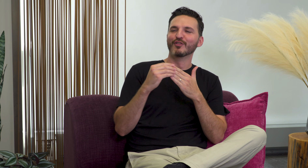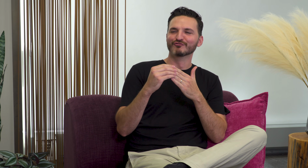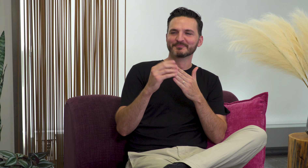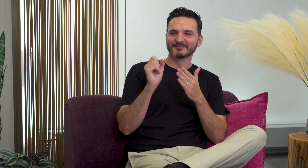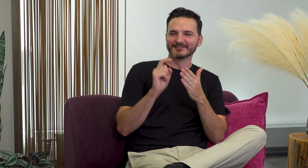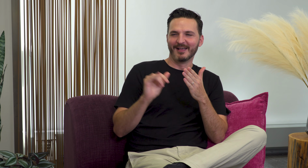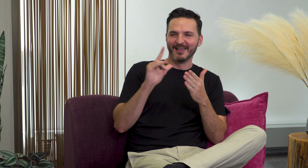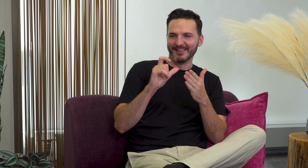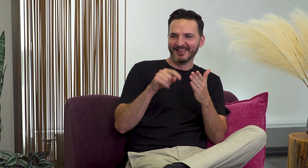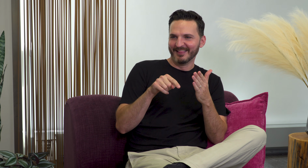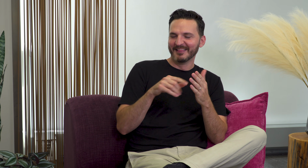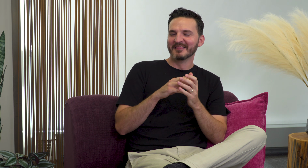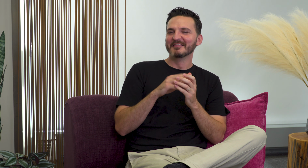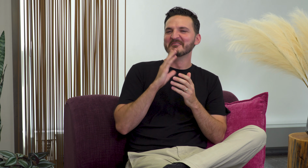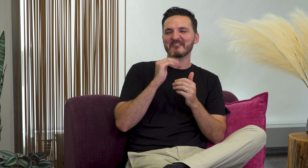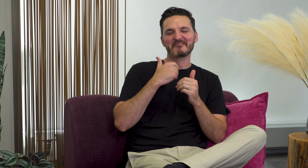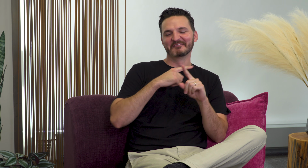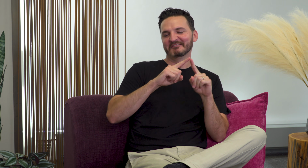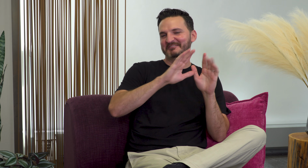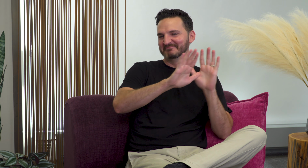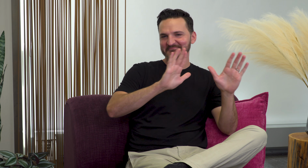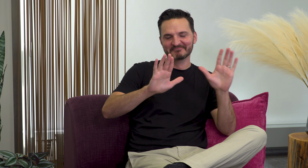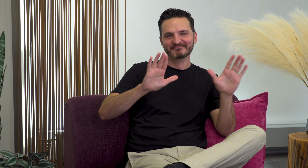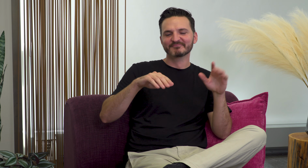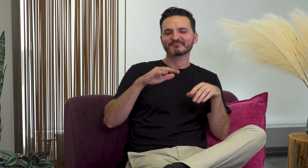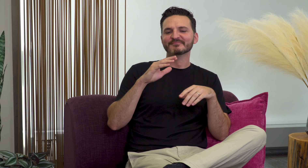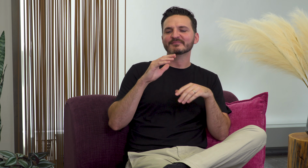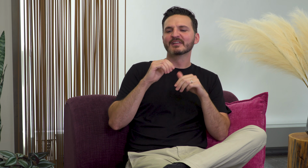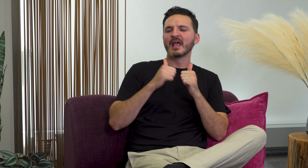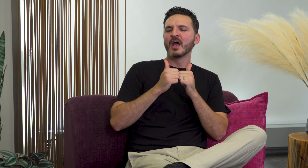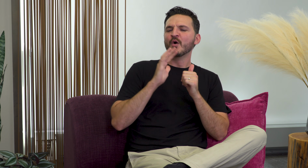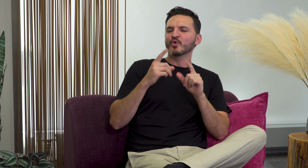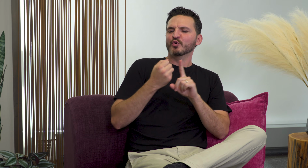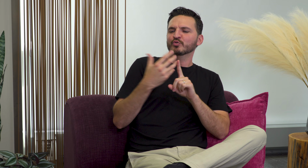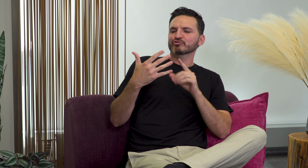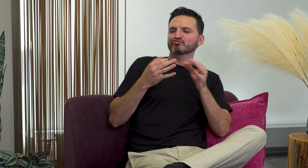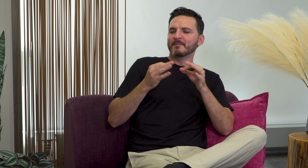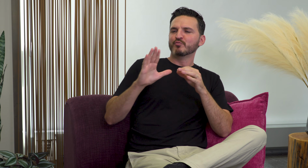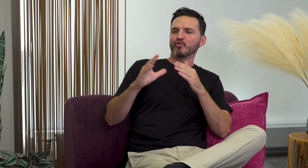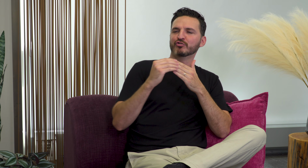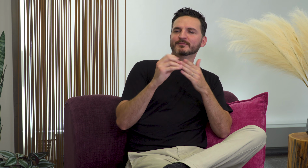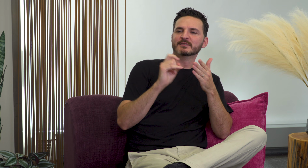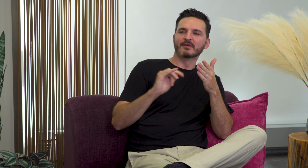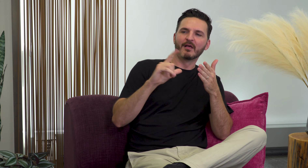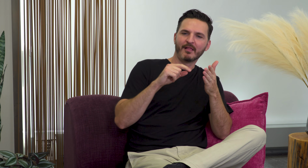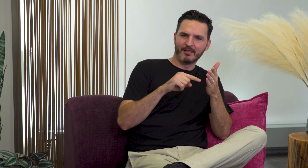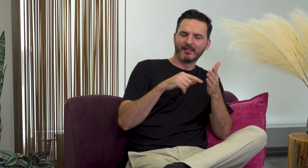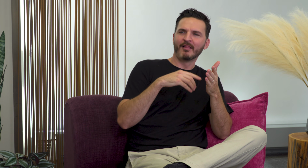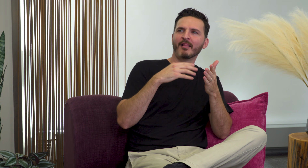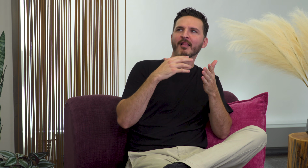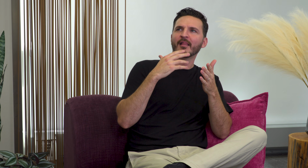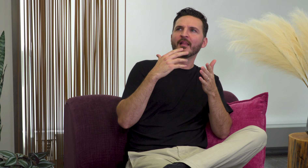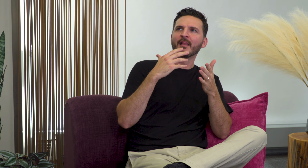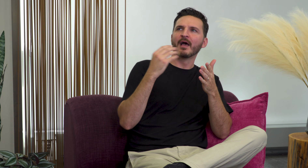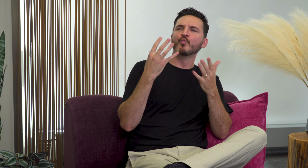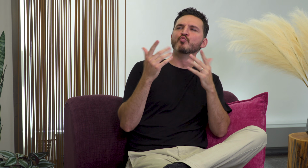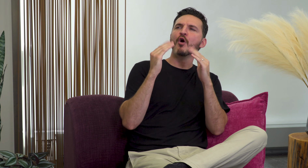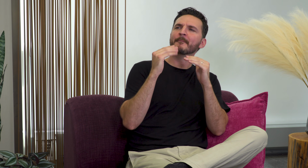Blake: I want to ask you more about your leadership style. We know that everyone has their own. Can you talk about yours